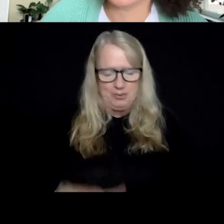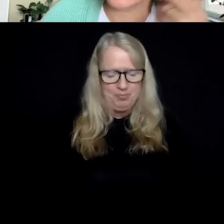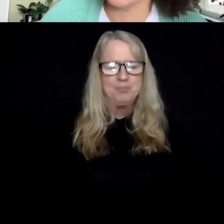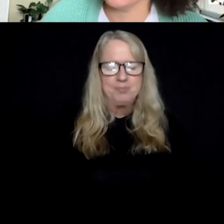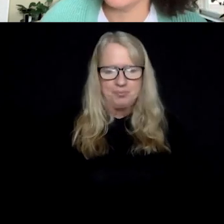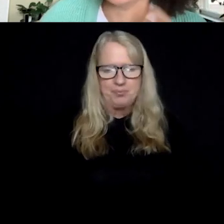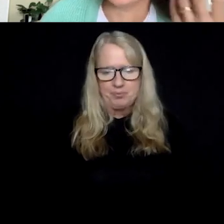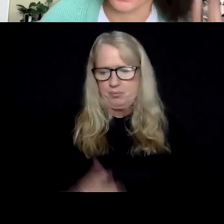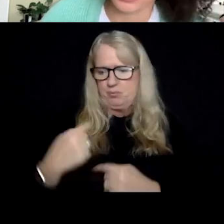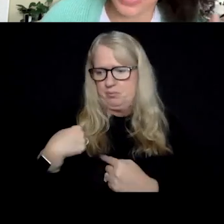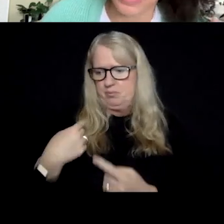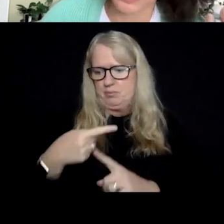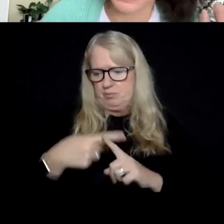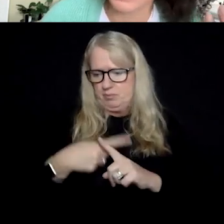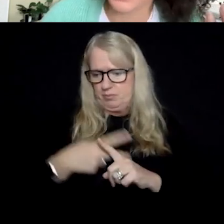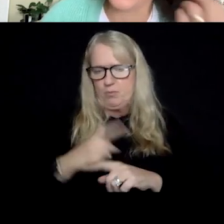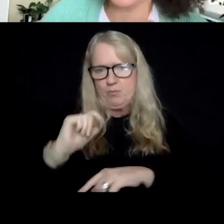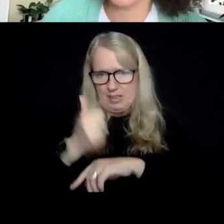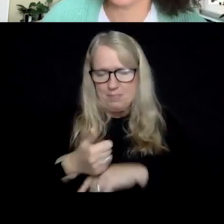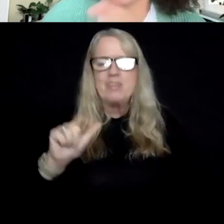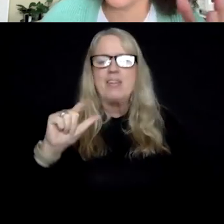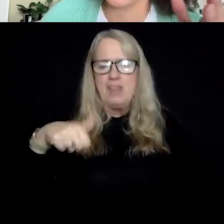IN THE LAST FEW MONTHS WE LAUNCHED THE LGBTQ LINE, WHICH I WILL